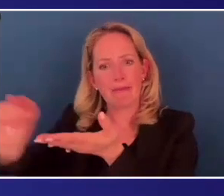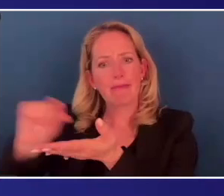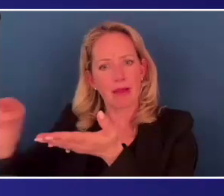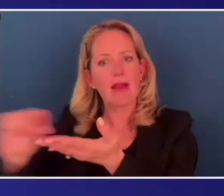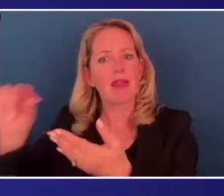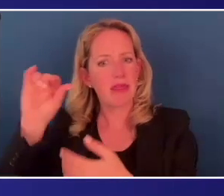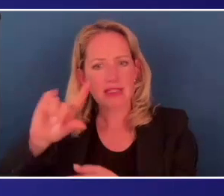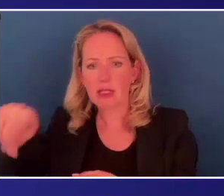PSLF is equally critical. It has taken over 17 years to make the program work as intended.